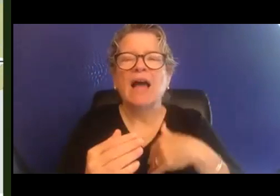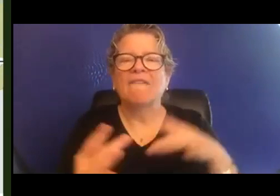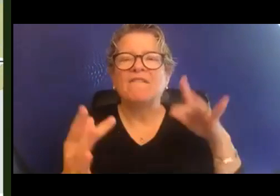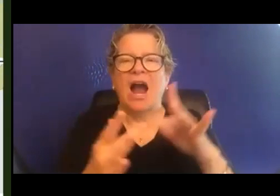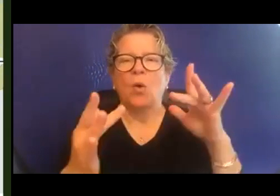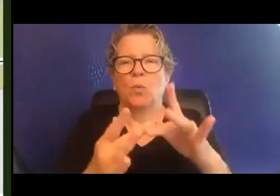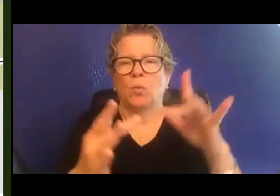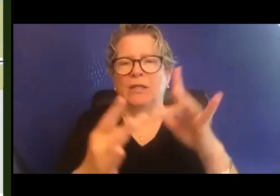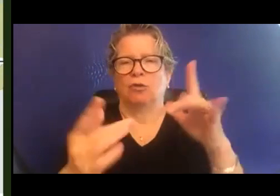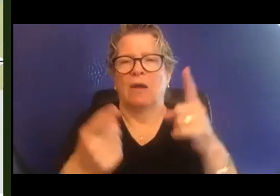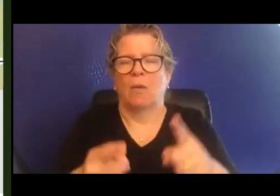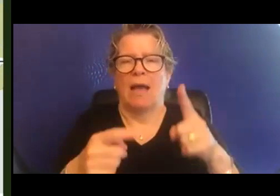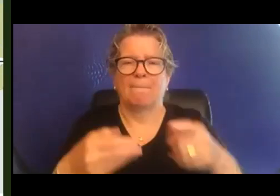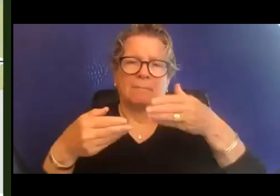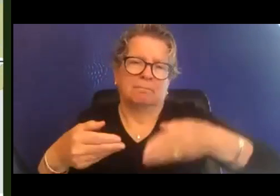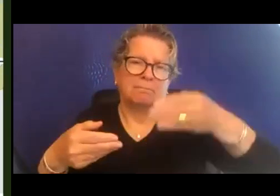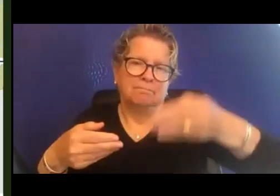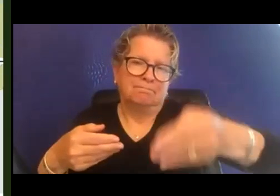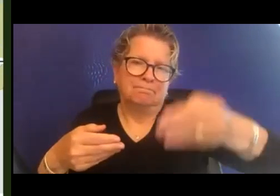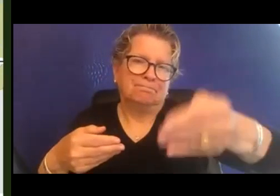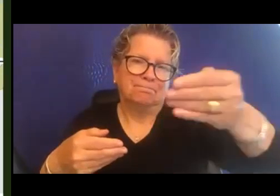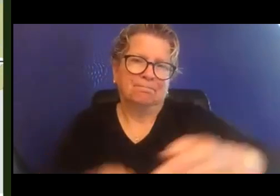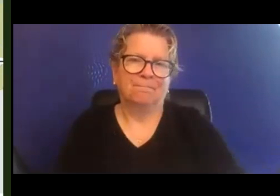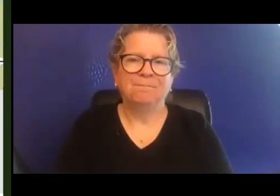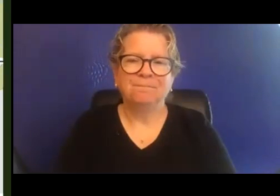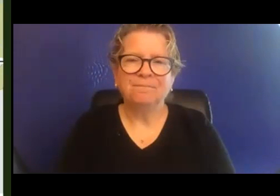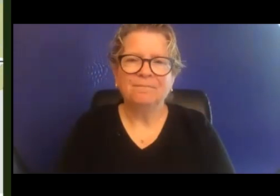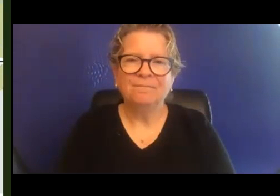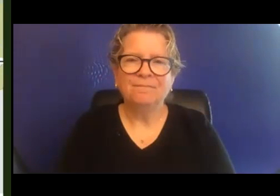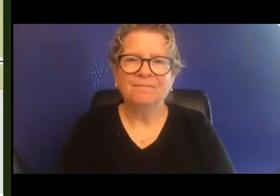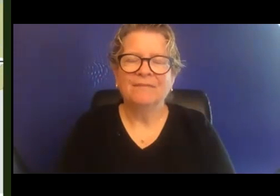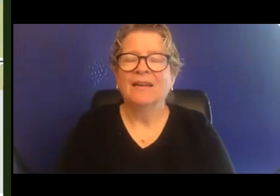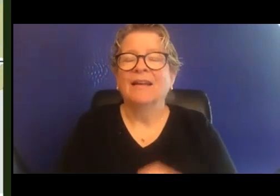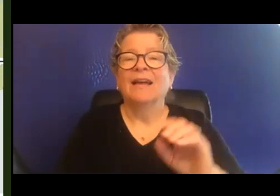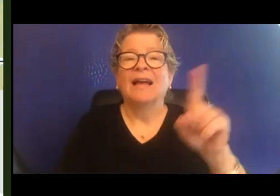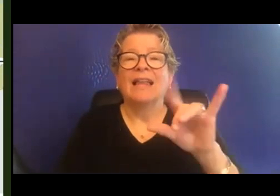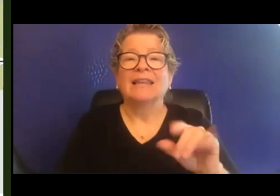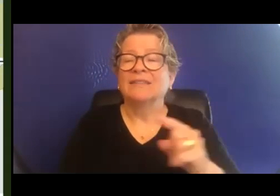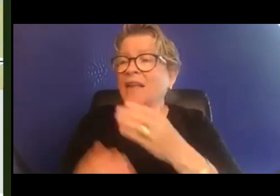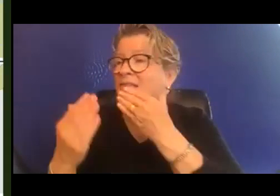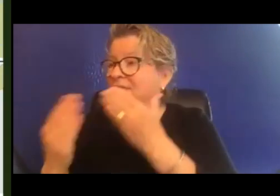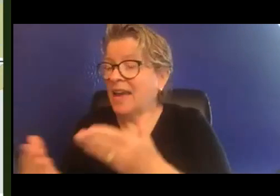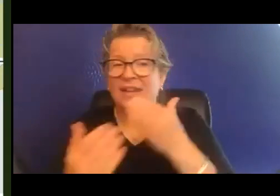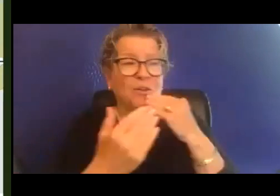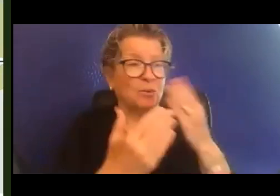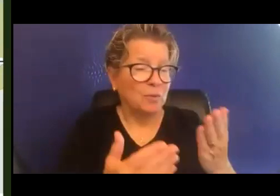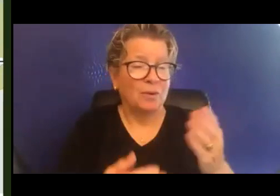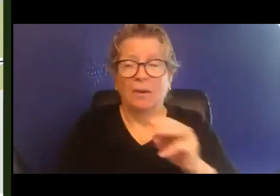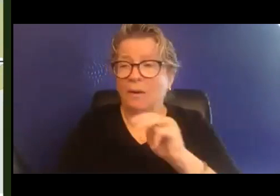throughout construction. Greats, thank you, Monica and Ron, Monica, I'll stick with you for a moment.